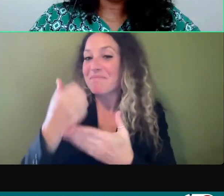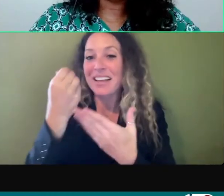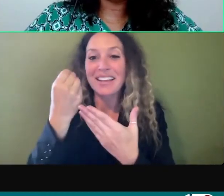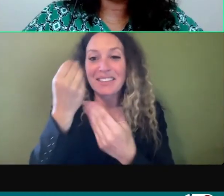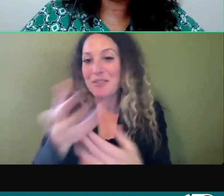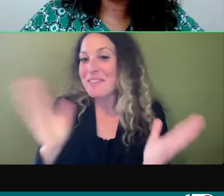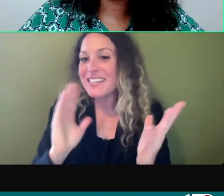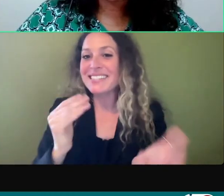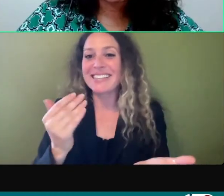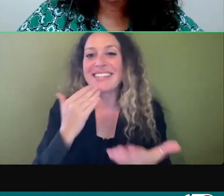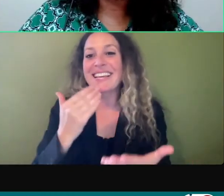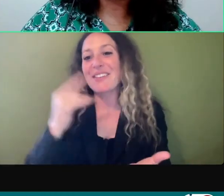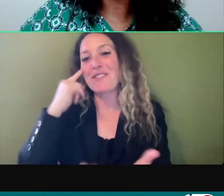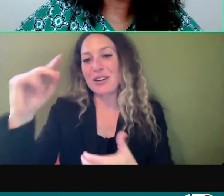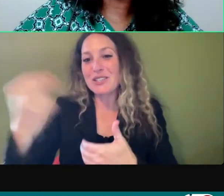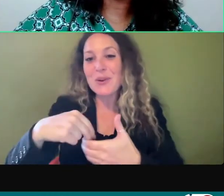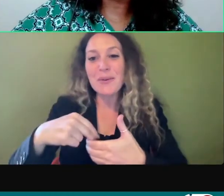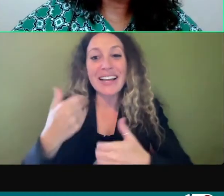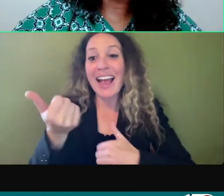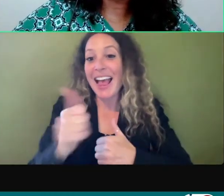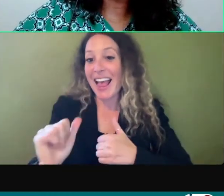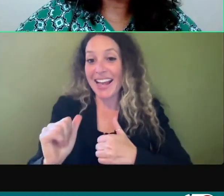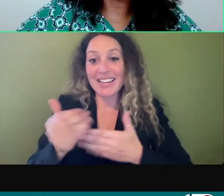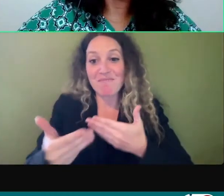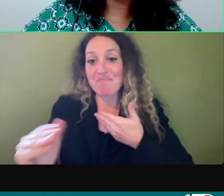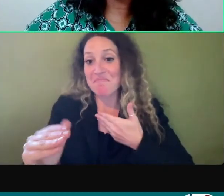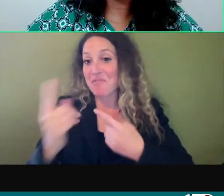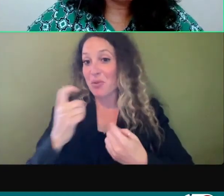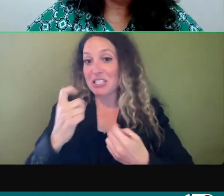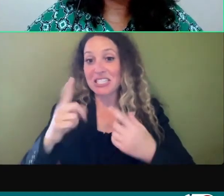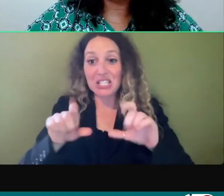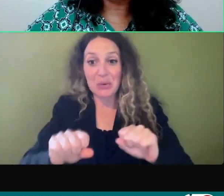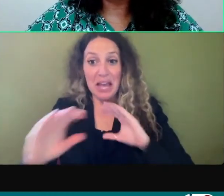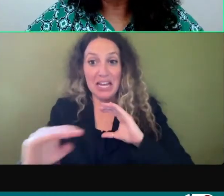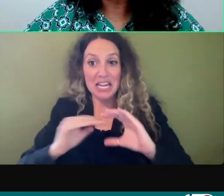you have any further questions, you're welcome to email me, and I also have some of our panelists